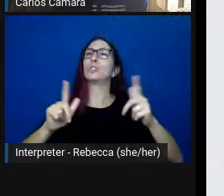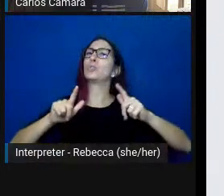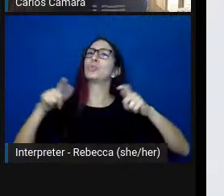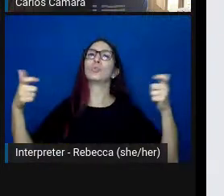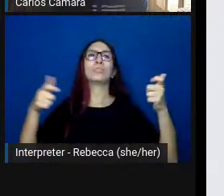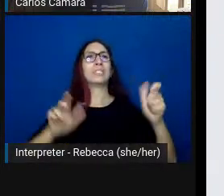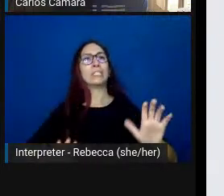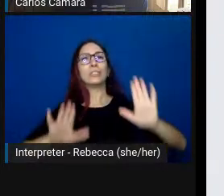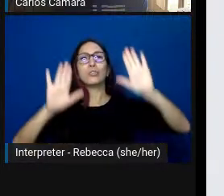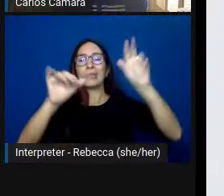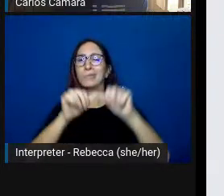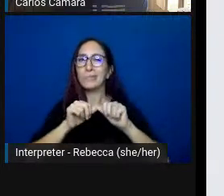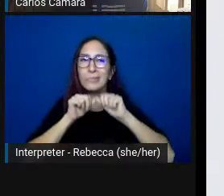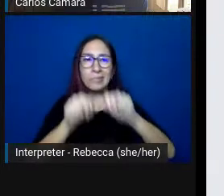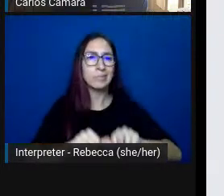Also this